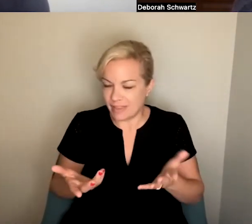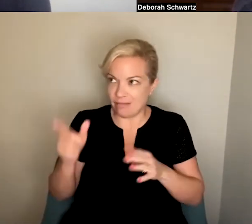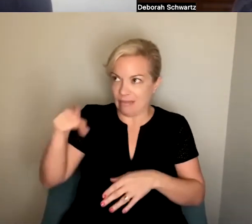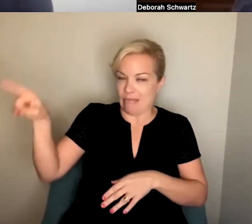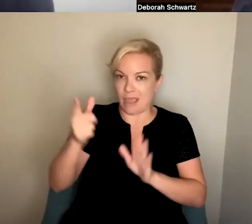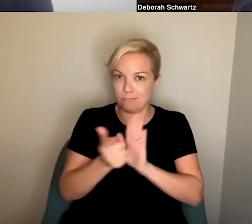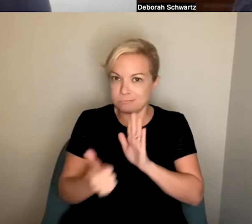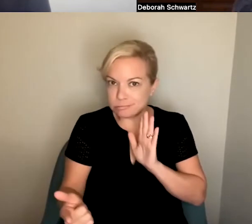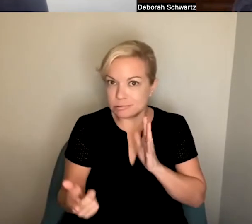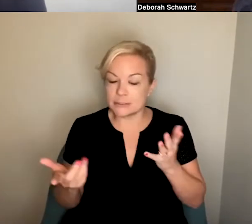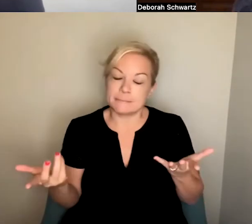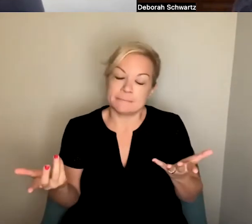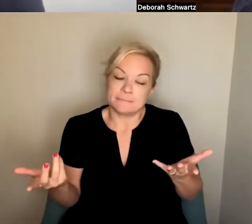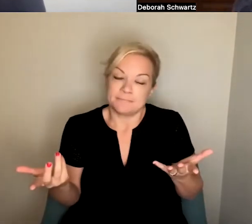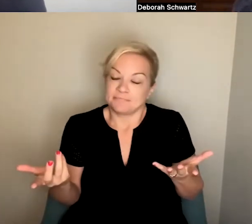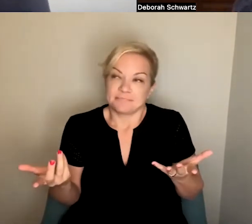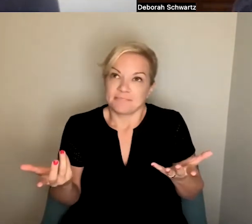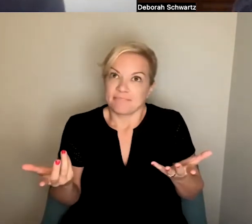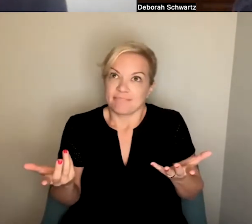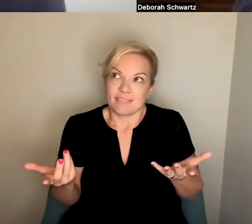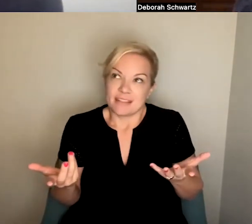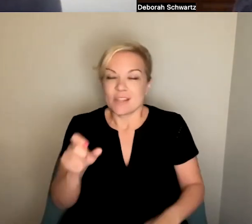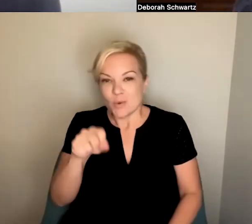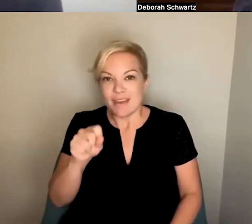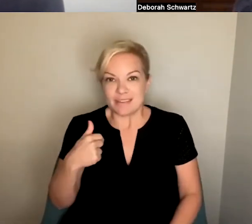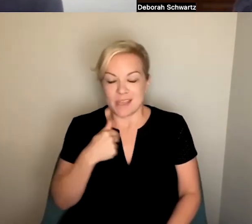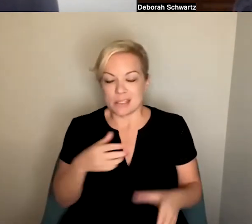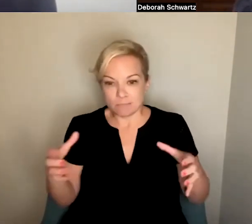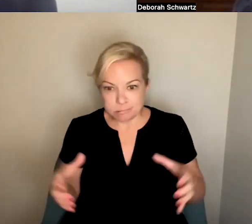that's why, like, organizing is an ongoing struggle, like, within workplaces and outside